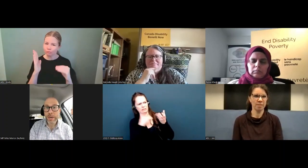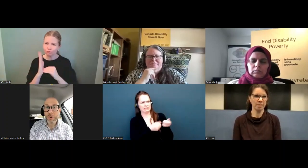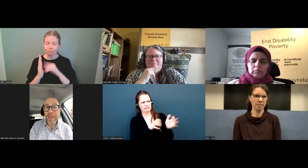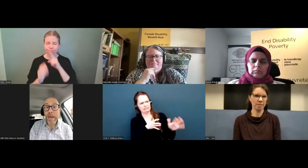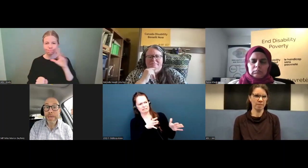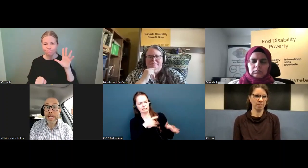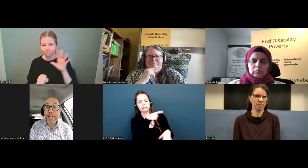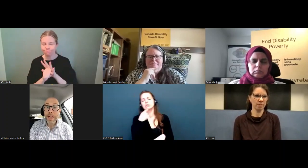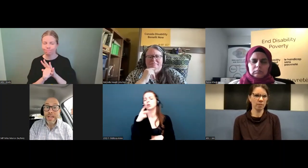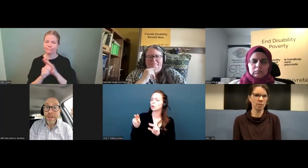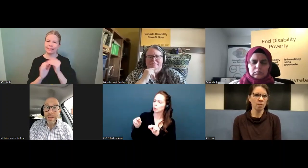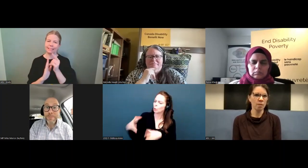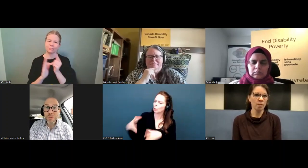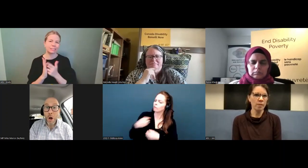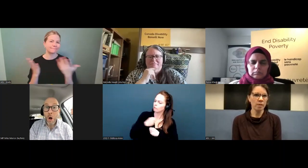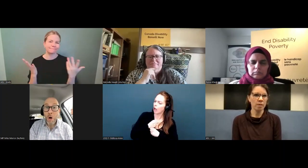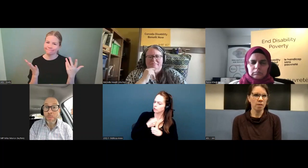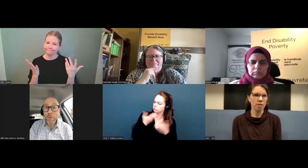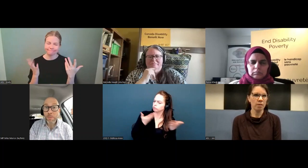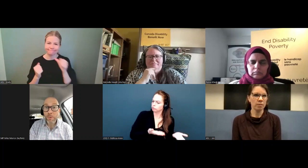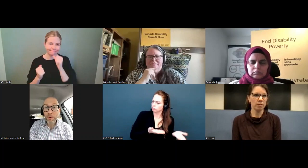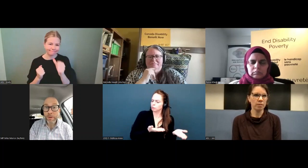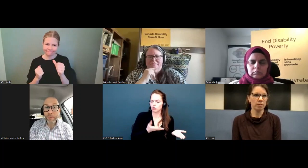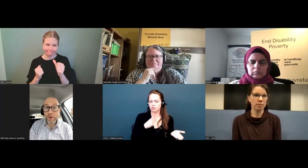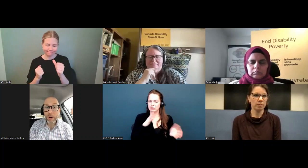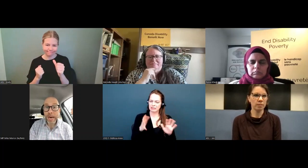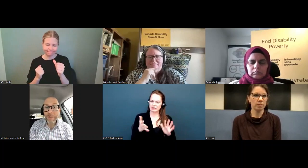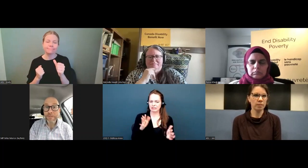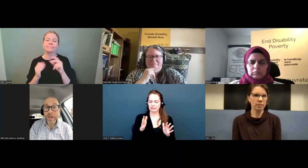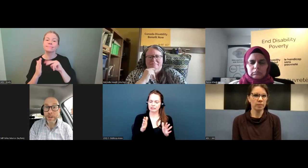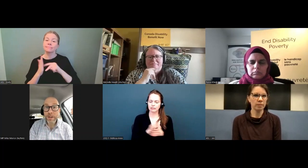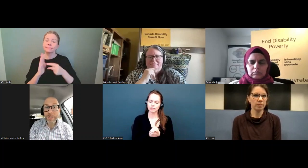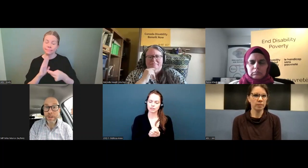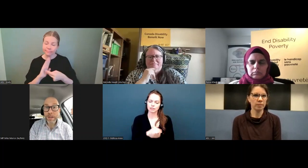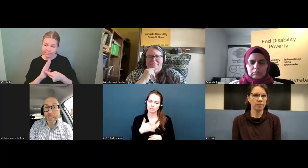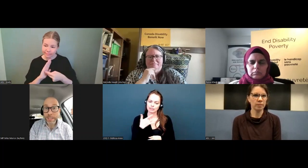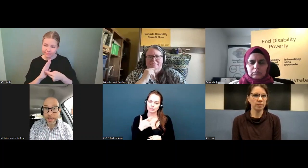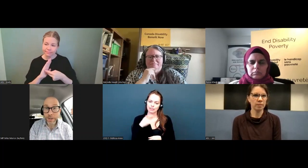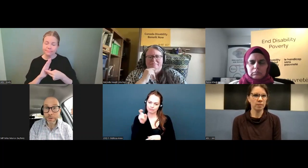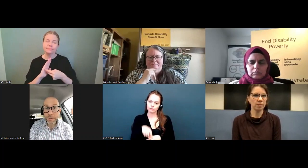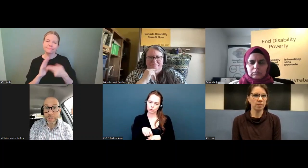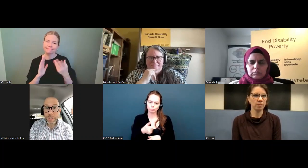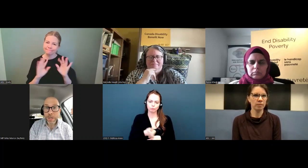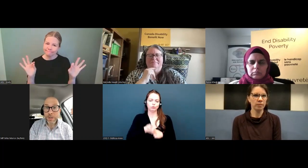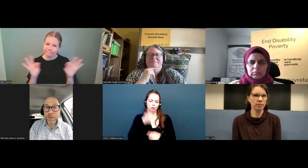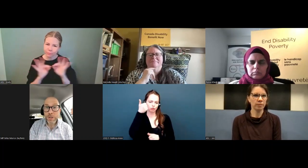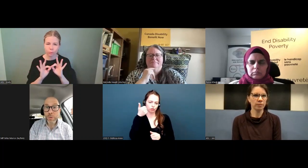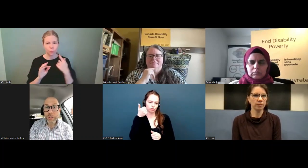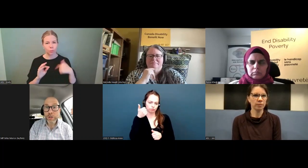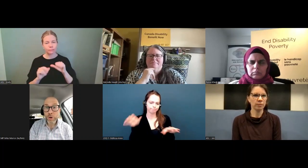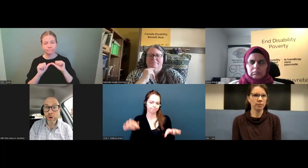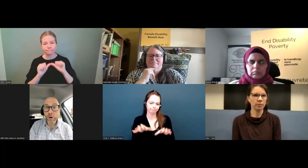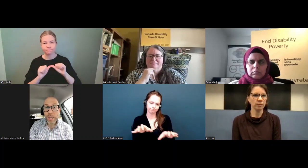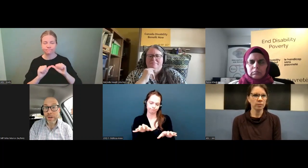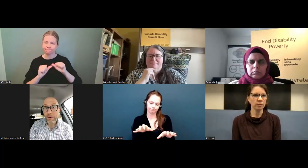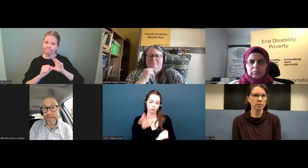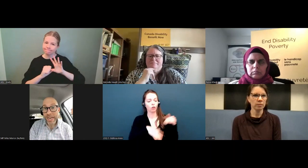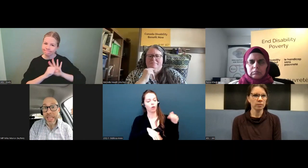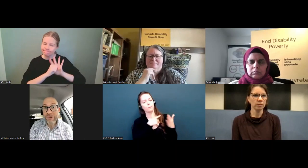SO THAT MEANS ALL THE MORE IMPORTANT FOR OUR ADVOCACY TO CONTINUE TO ENSURE THAT IN THE